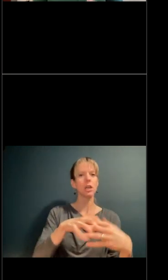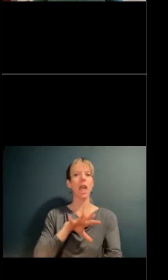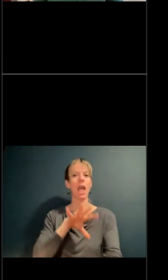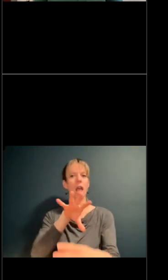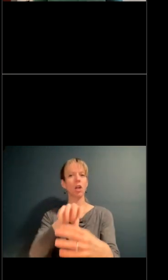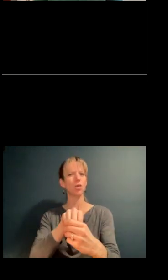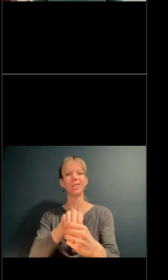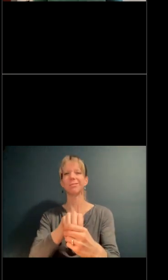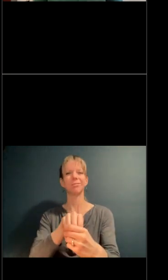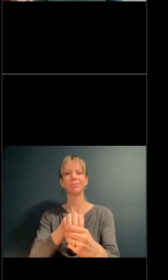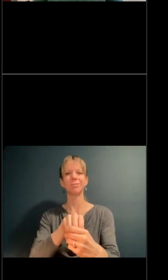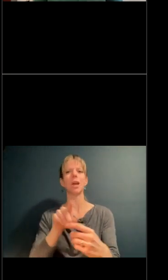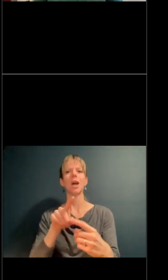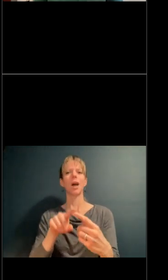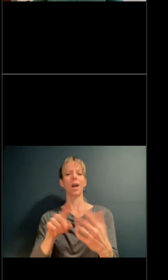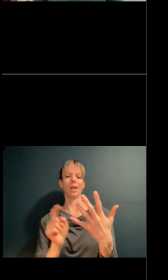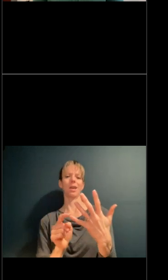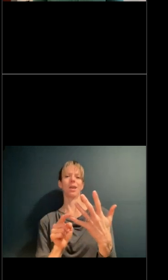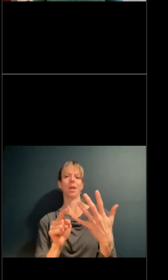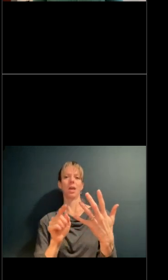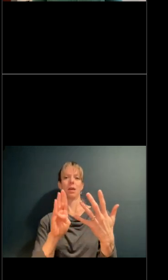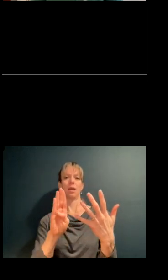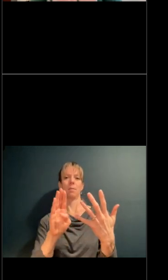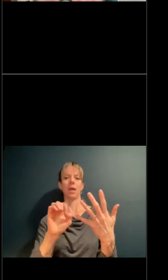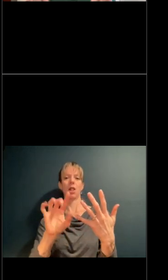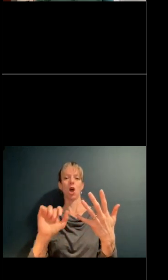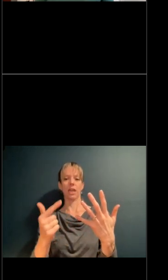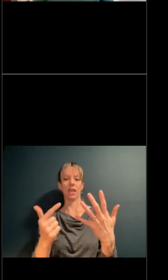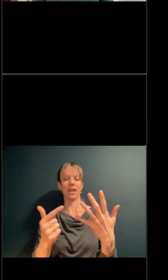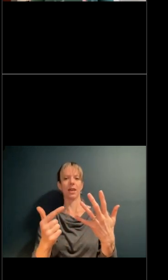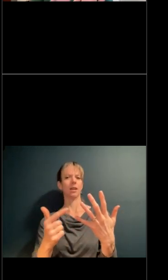a real challenge for us to get to. So I thought it would be helpful in